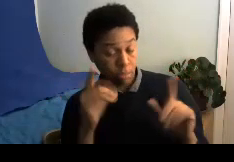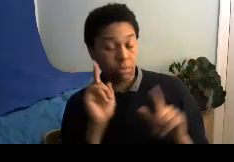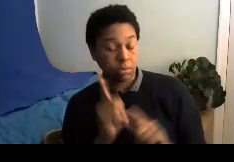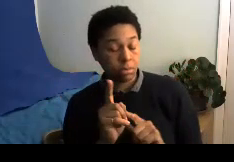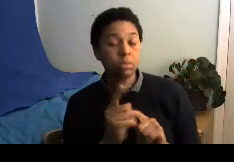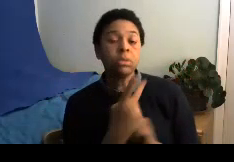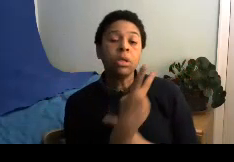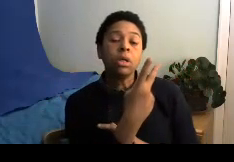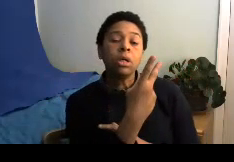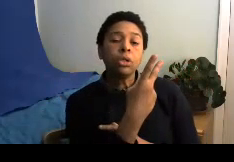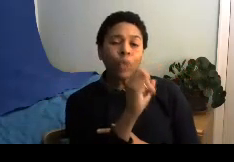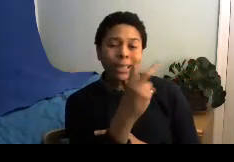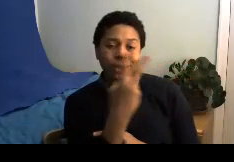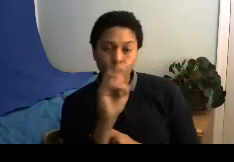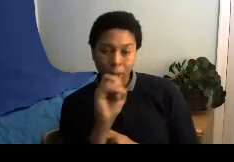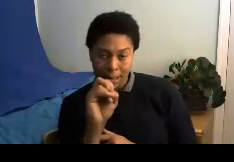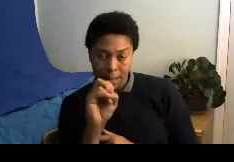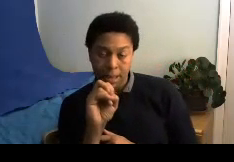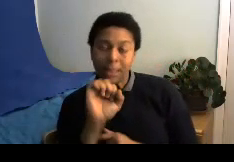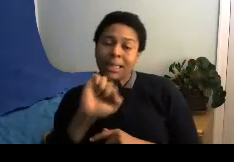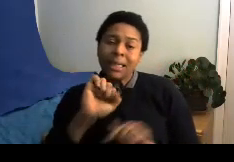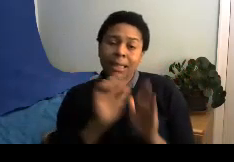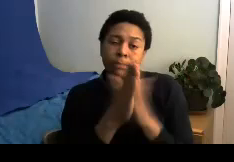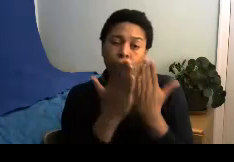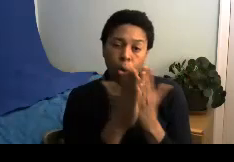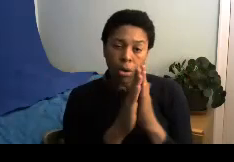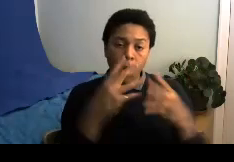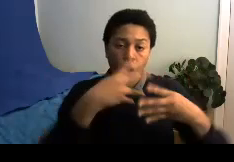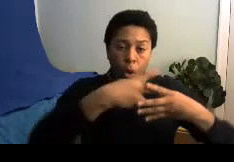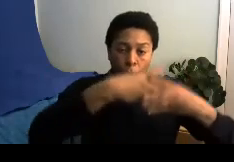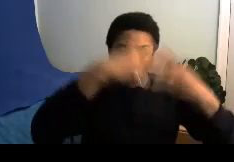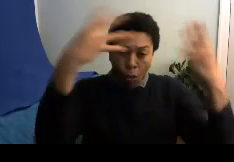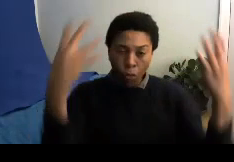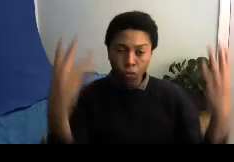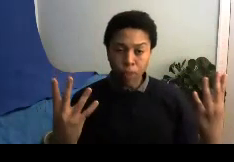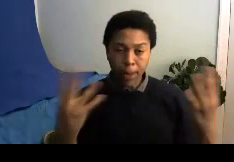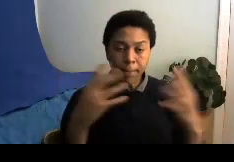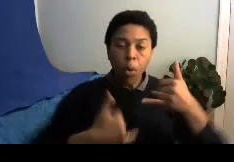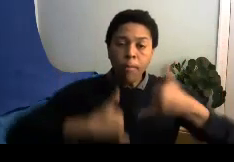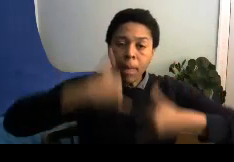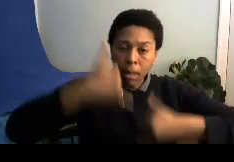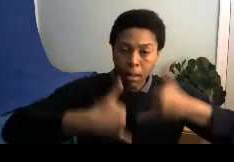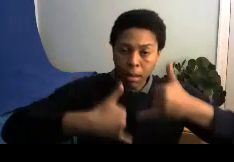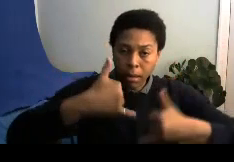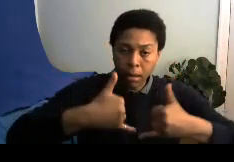Books published Rainbow Milk, a portrait of a Black British